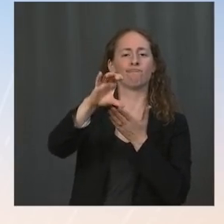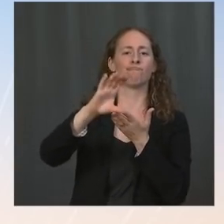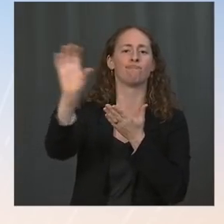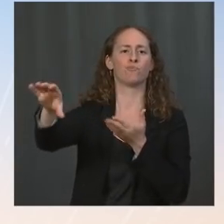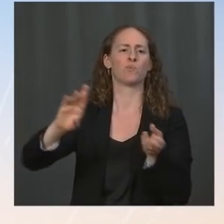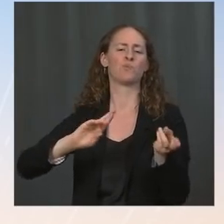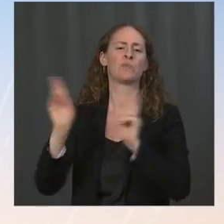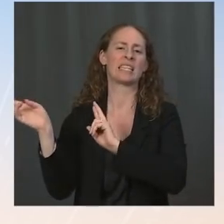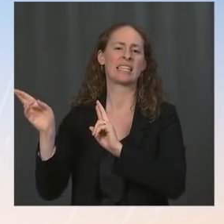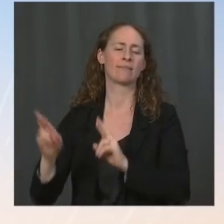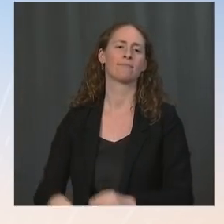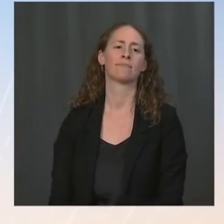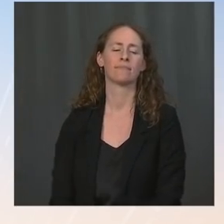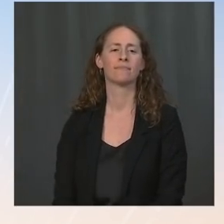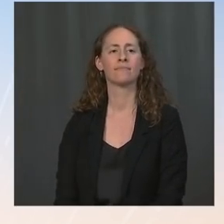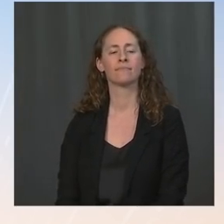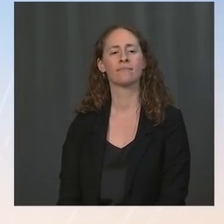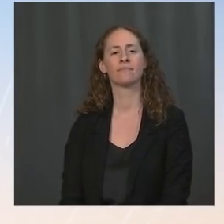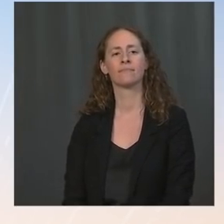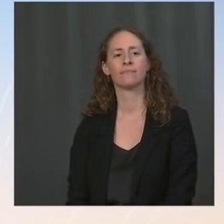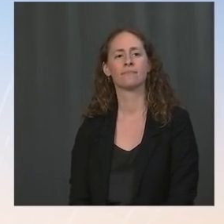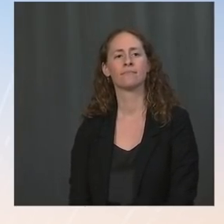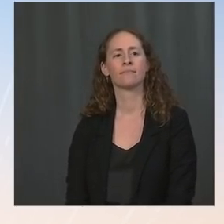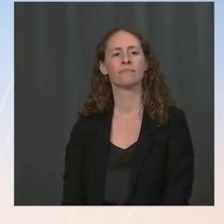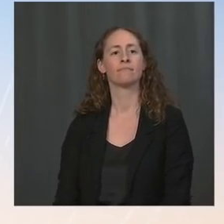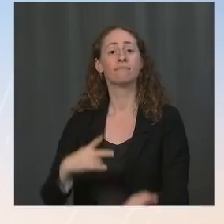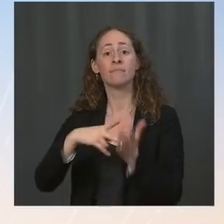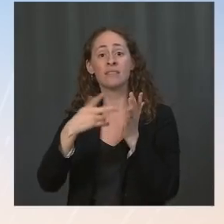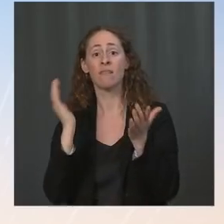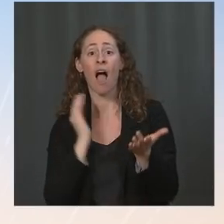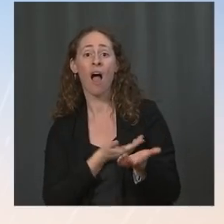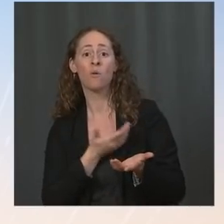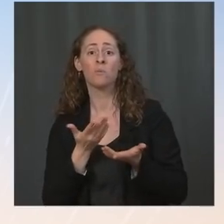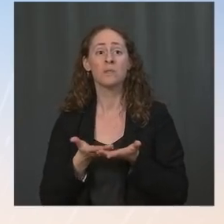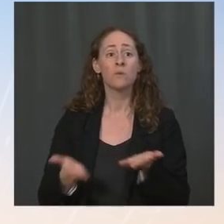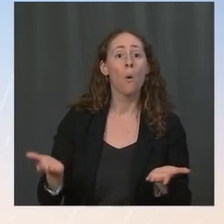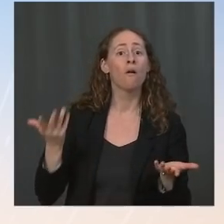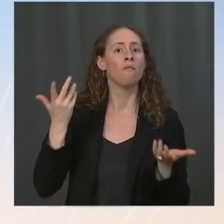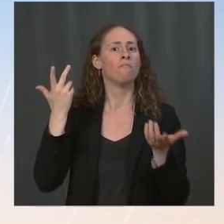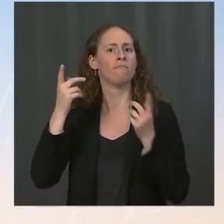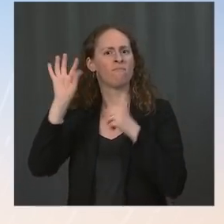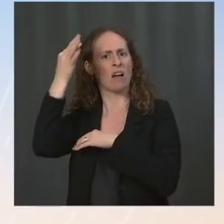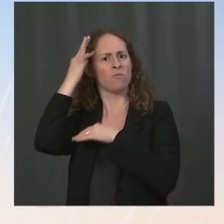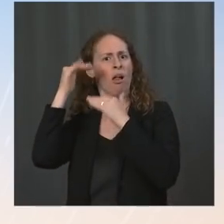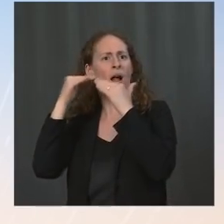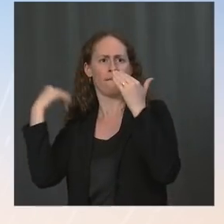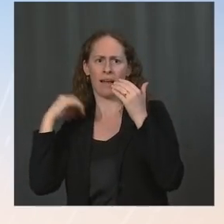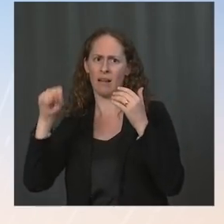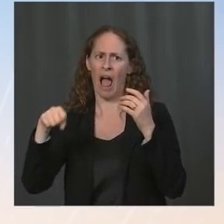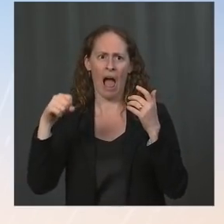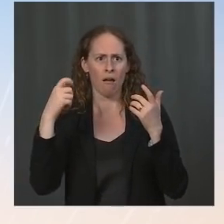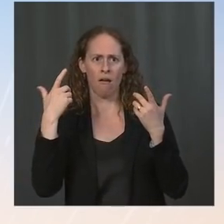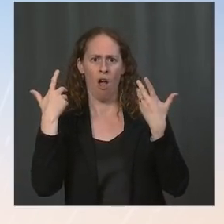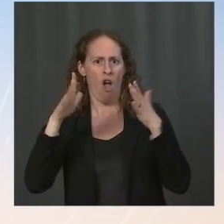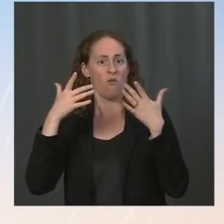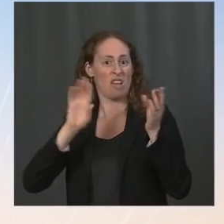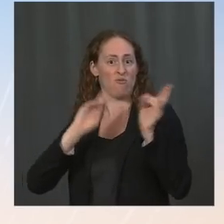and local efforts as of now, and -- many of which were pre-positioned before the storm. FEMA is working with its federal, state,